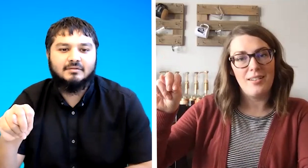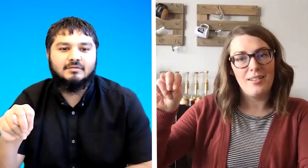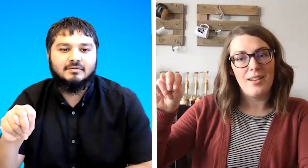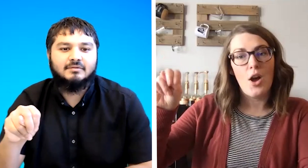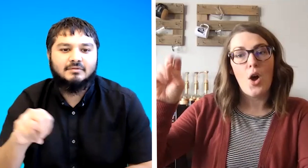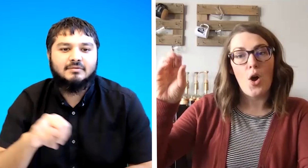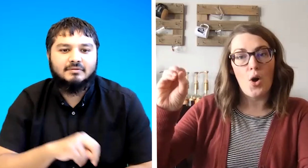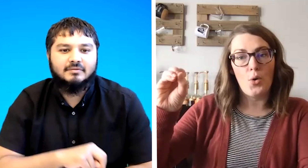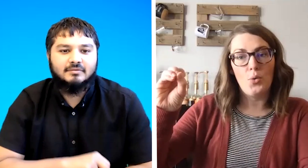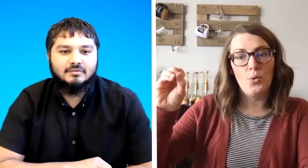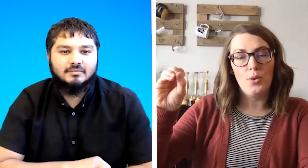o